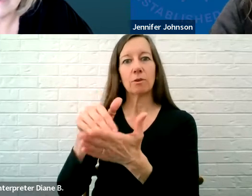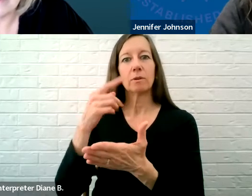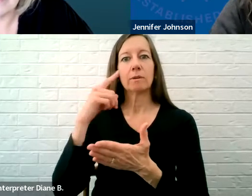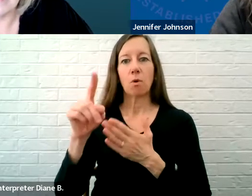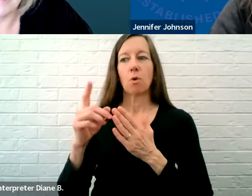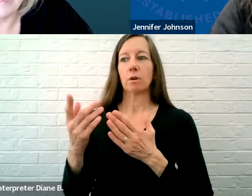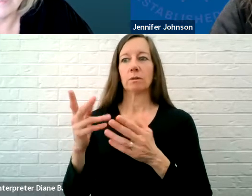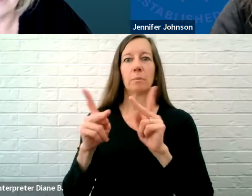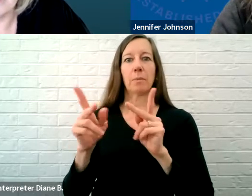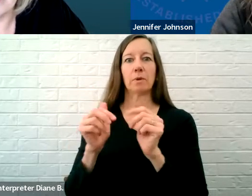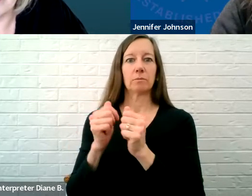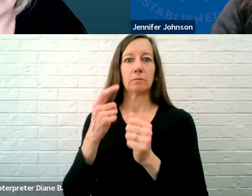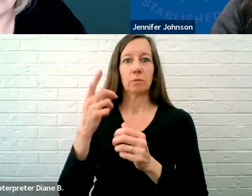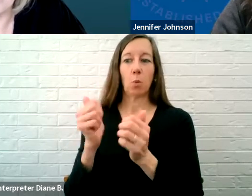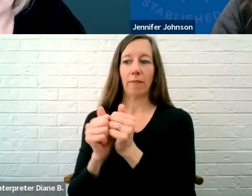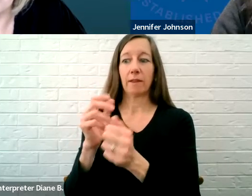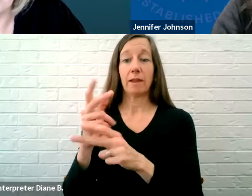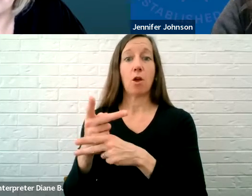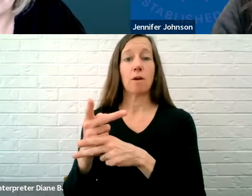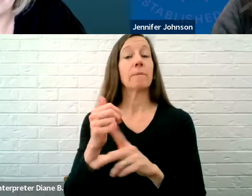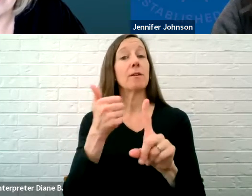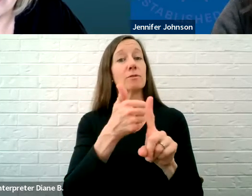Mary has also served as a direct support. Professional. She's going